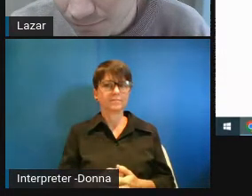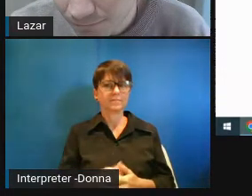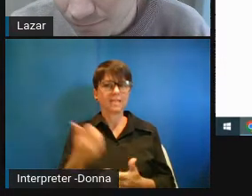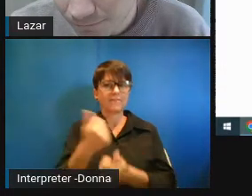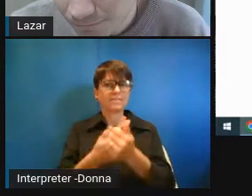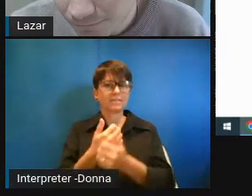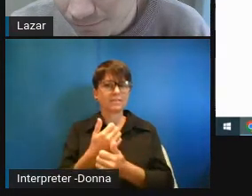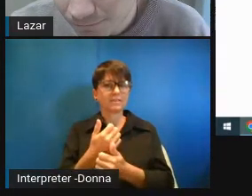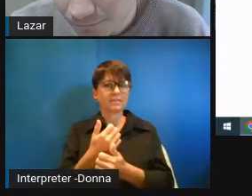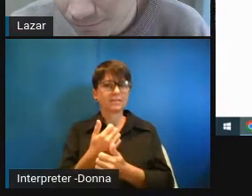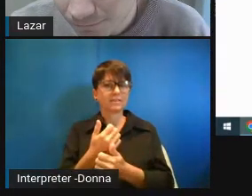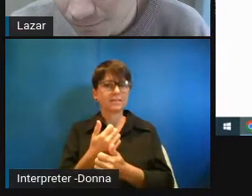Anne, it's just still not.